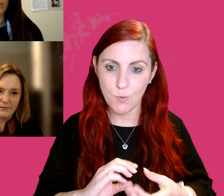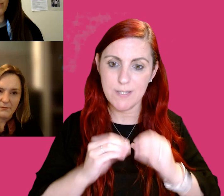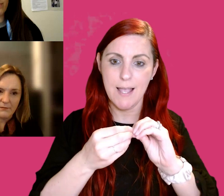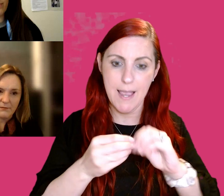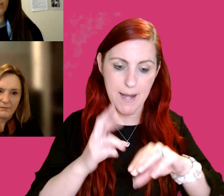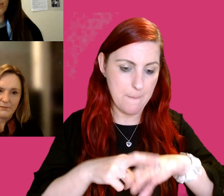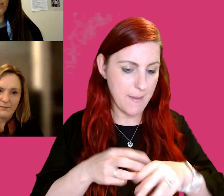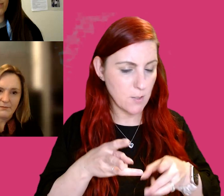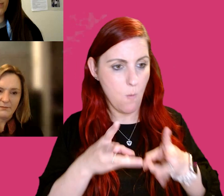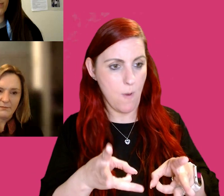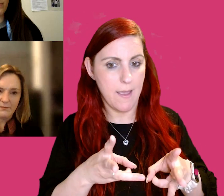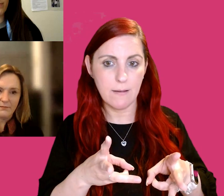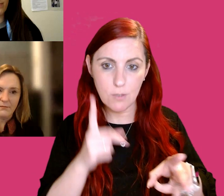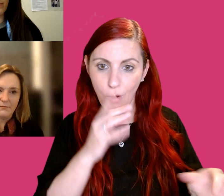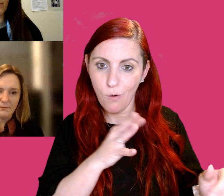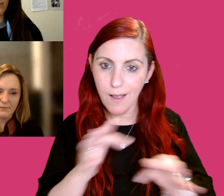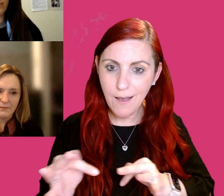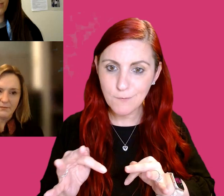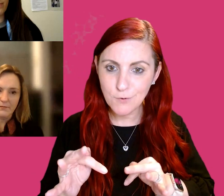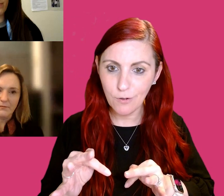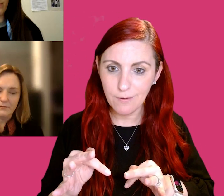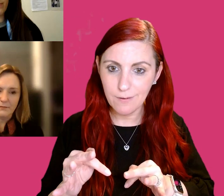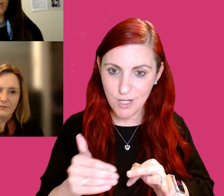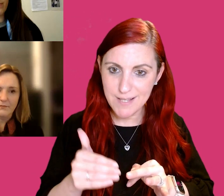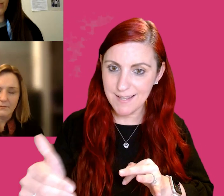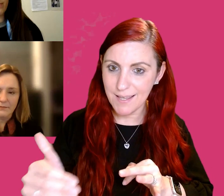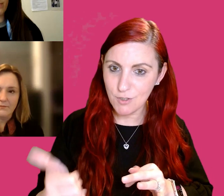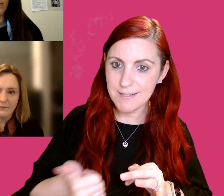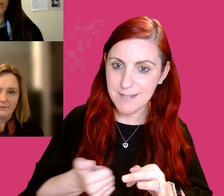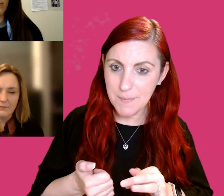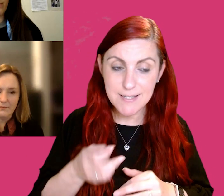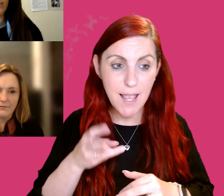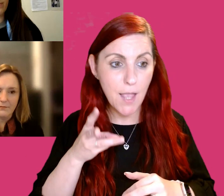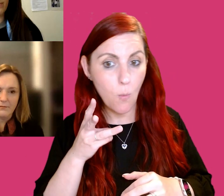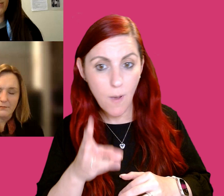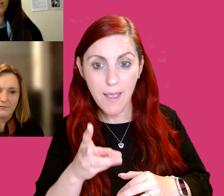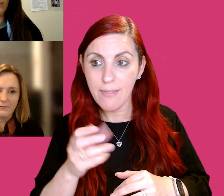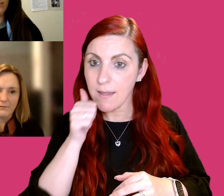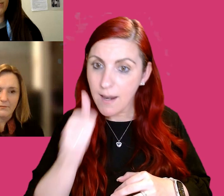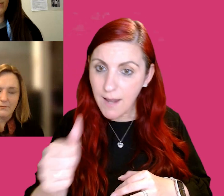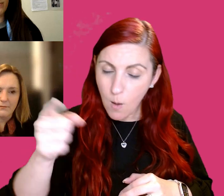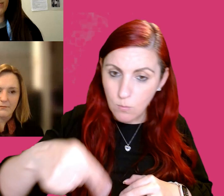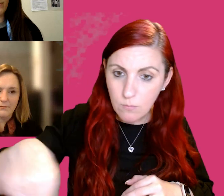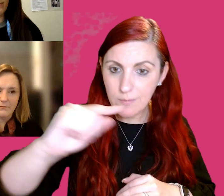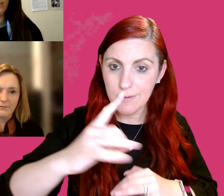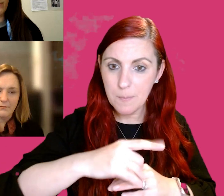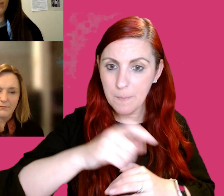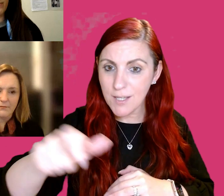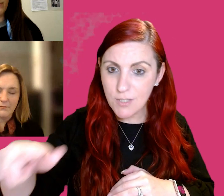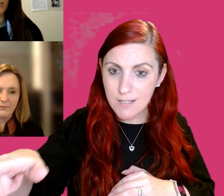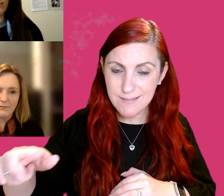way for looking after this condition in a way that afforded Pati the the the dignity that they